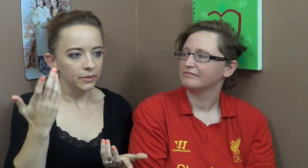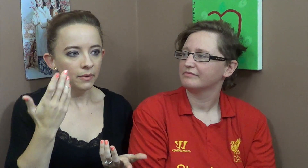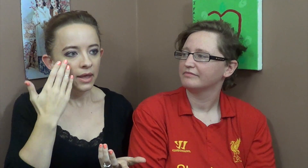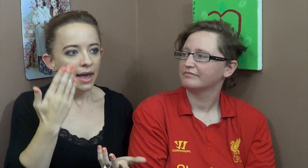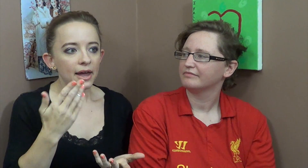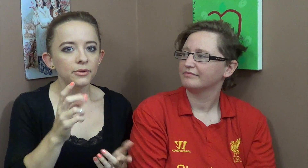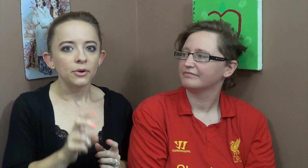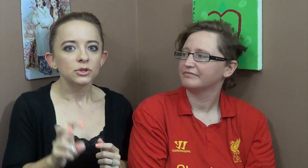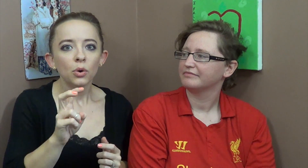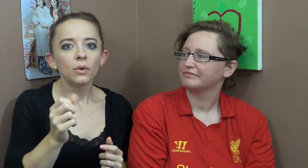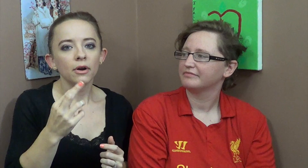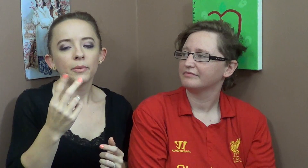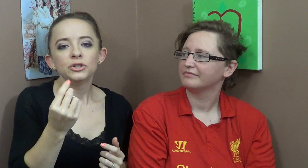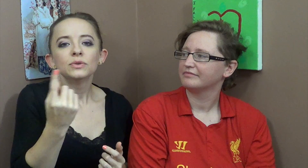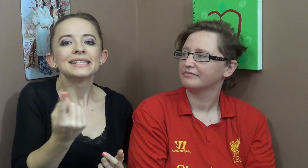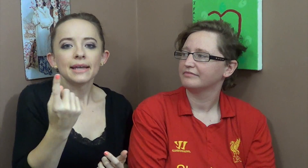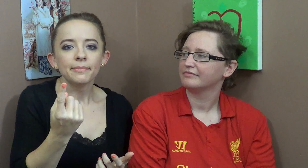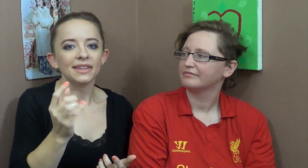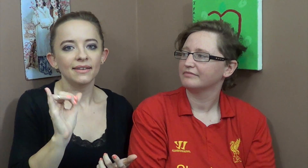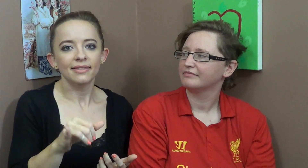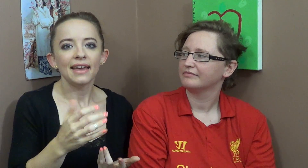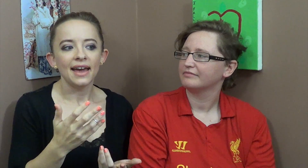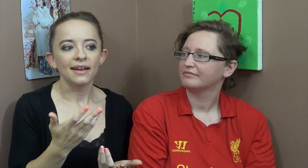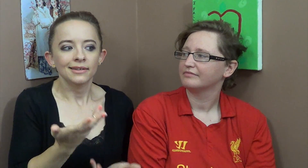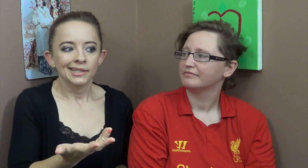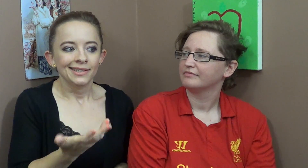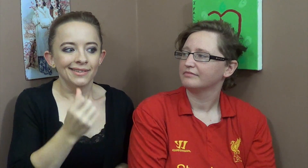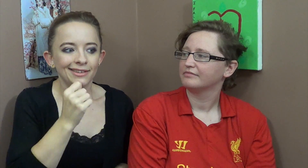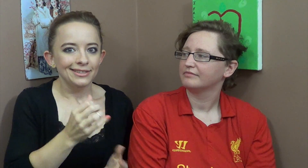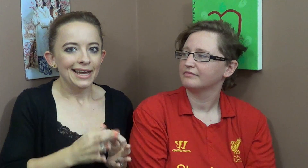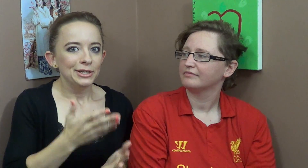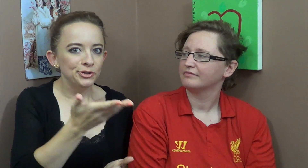to... I don't know a tour, or we do something that